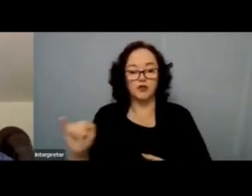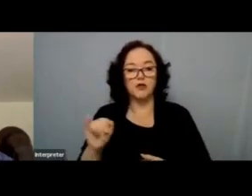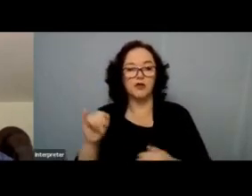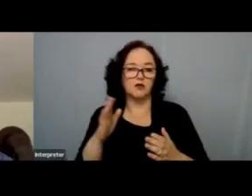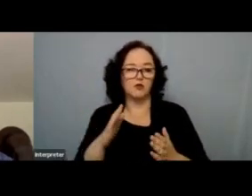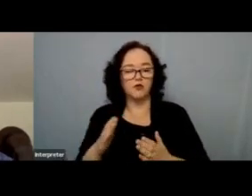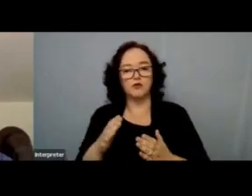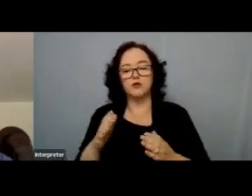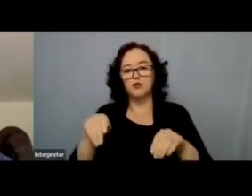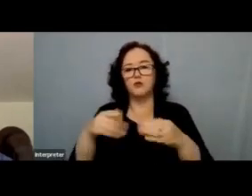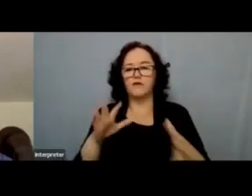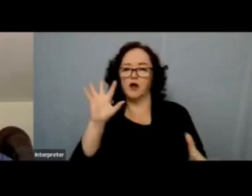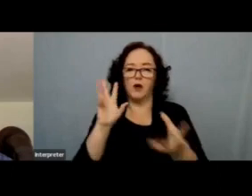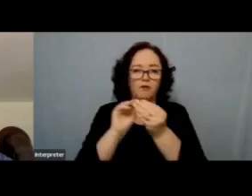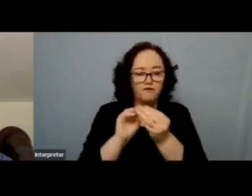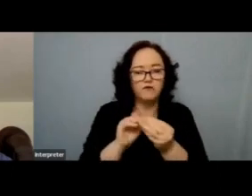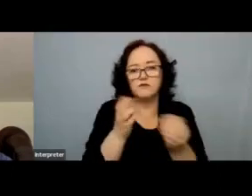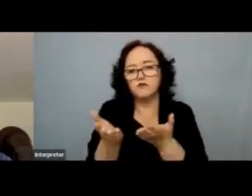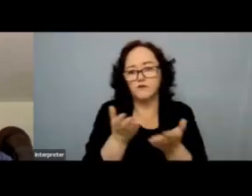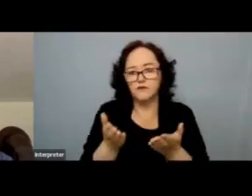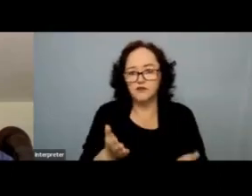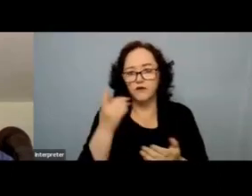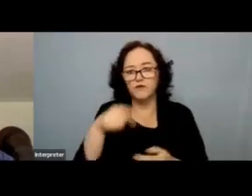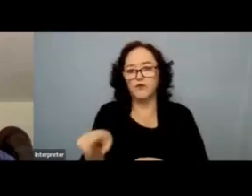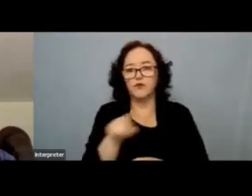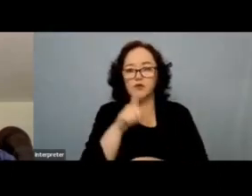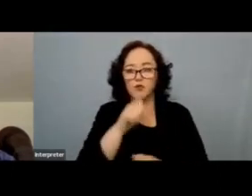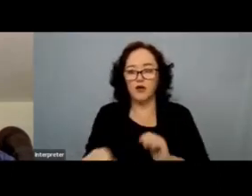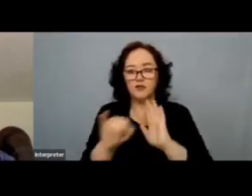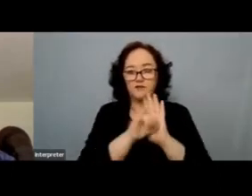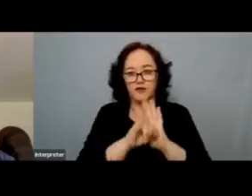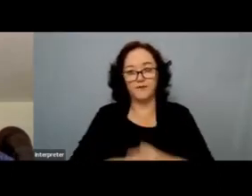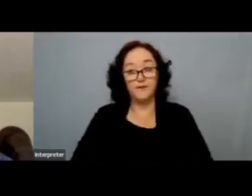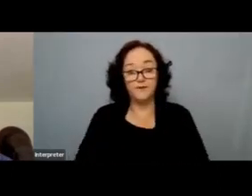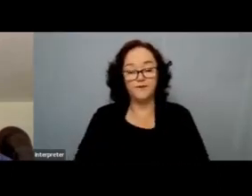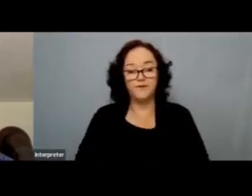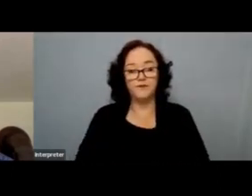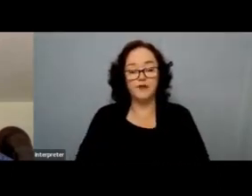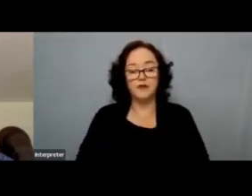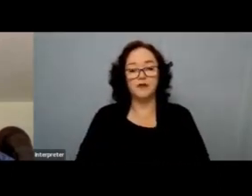supports and services to those who are identified. So there are many validated and reliable